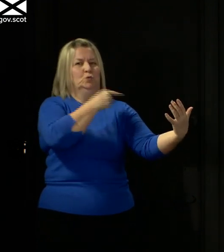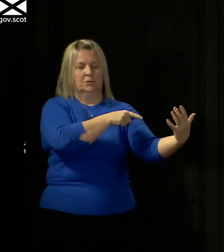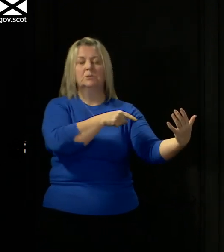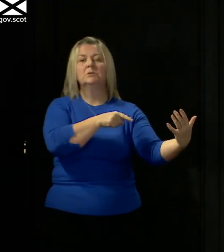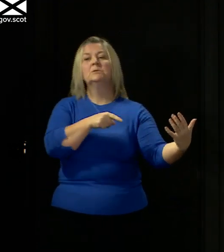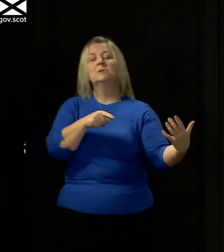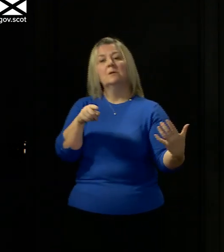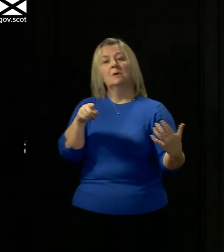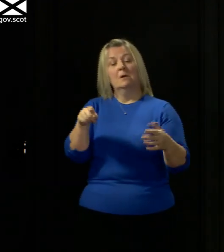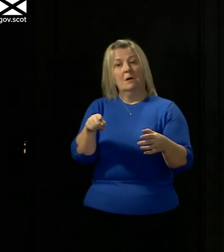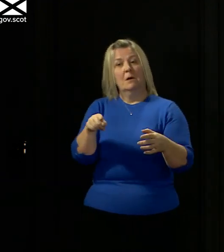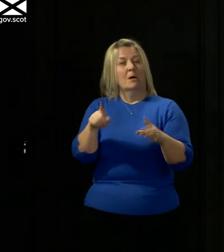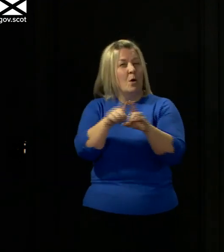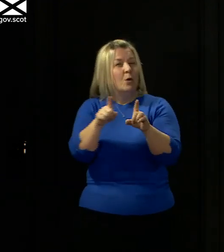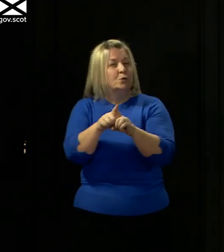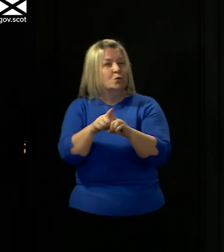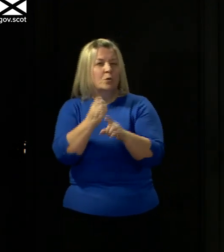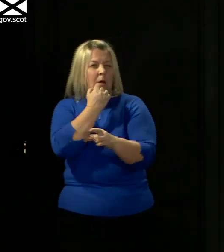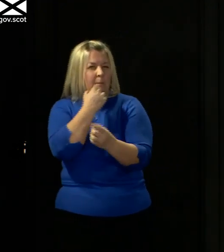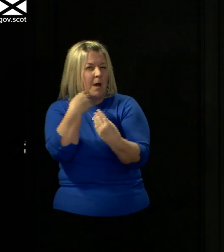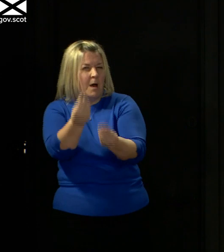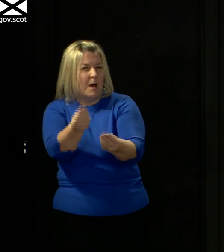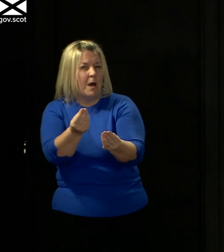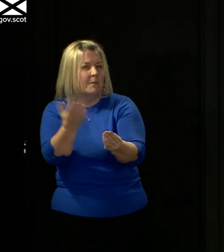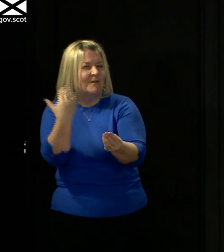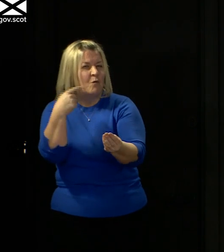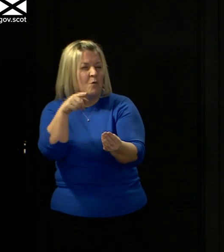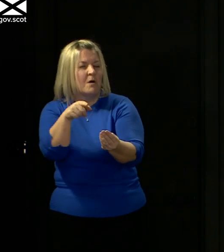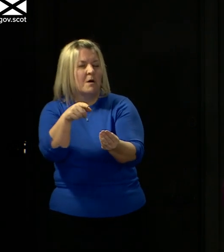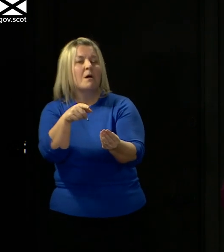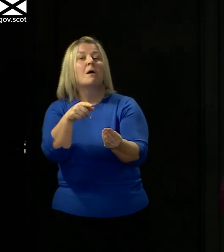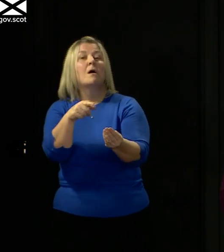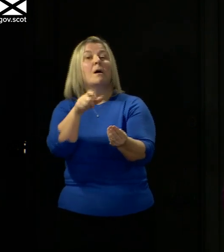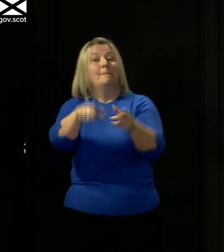you the figure earlier on for the number of patients at intensive care right now